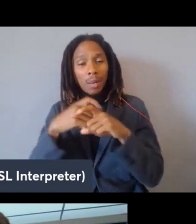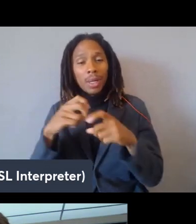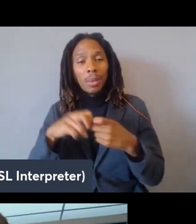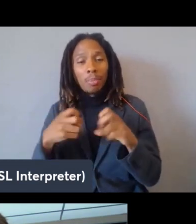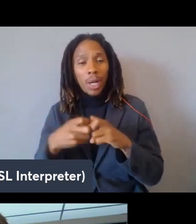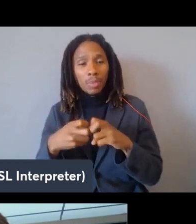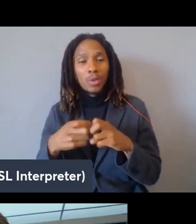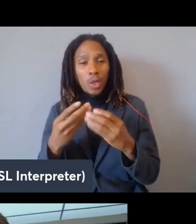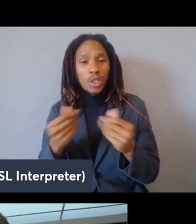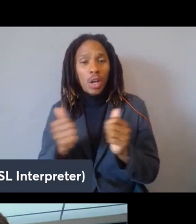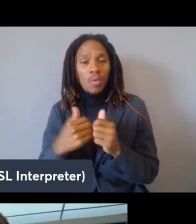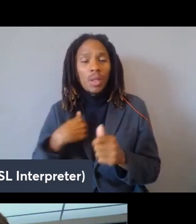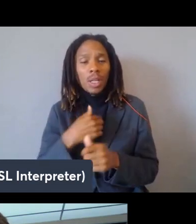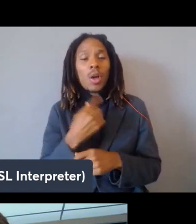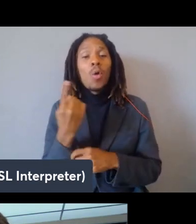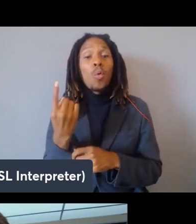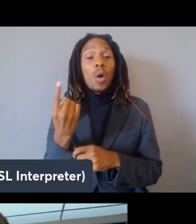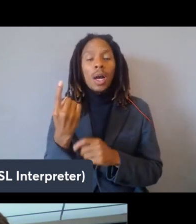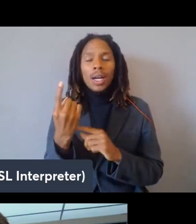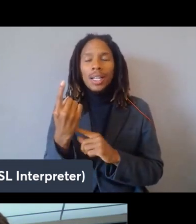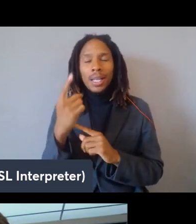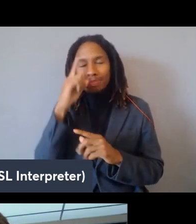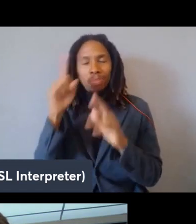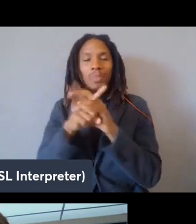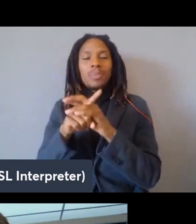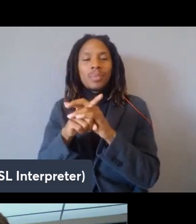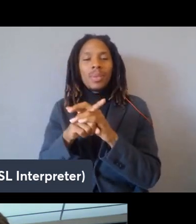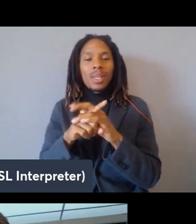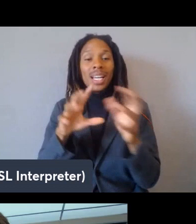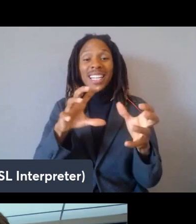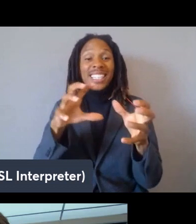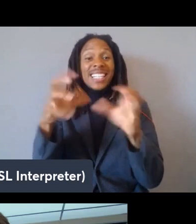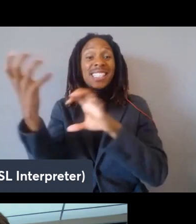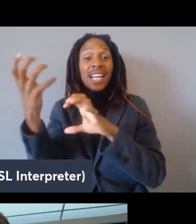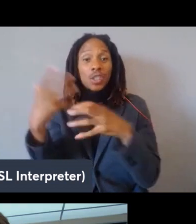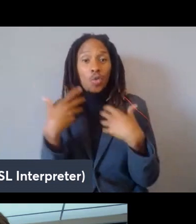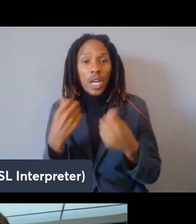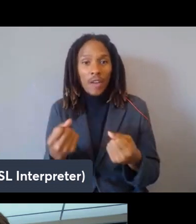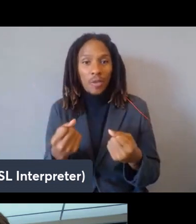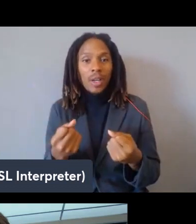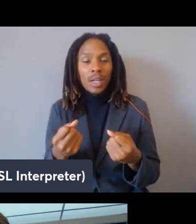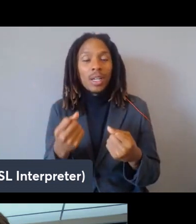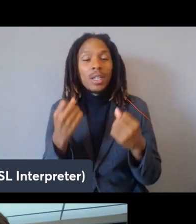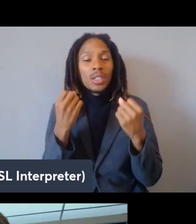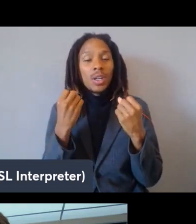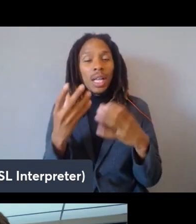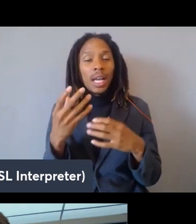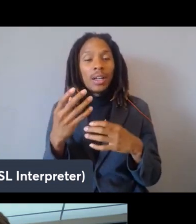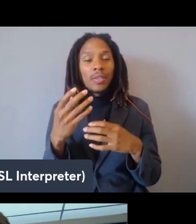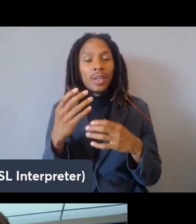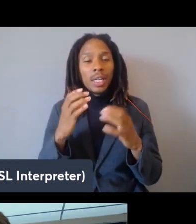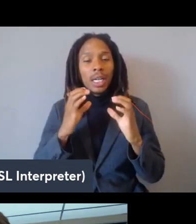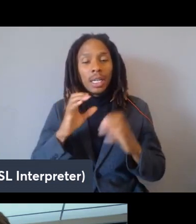One particular one that comes to my mind is disaster recovery. So a lot of enterprise customers really use StackSets